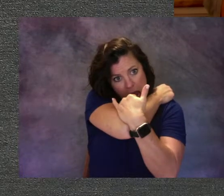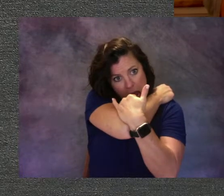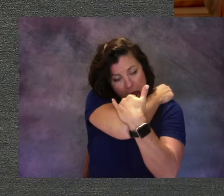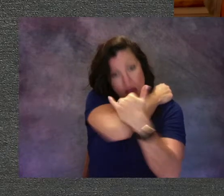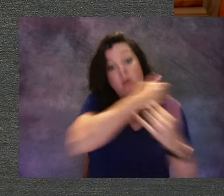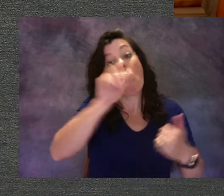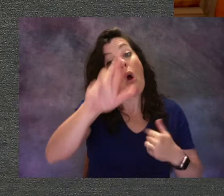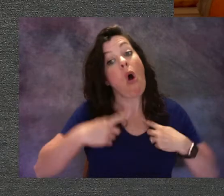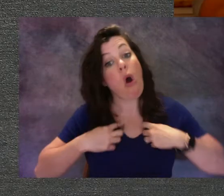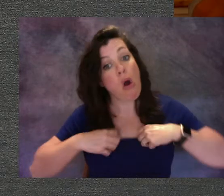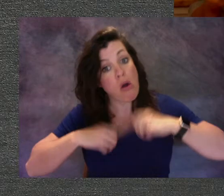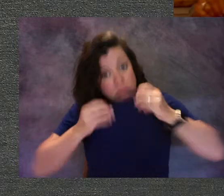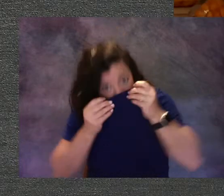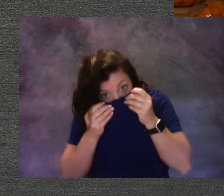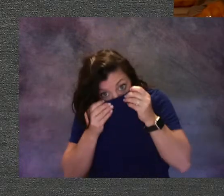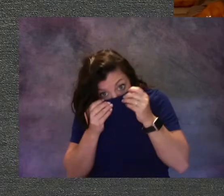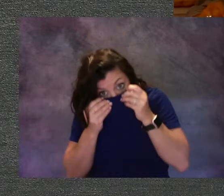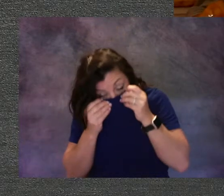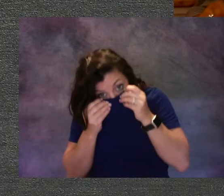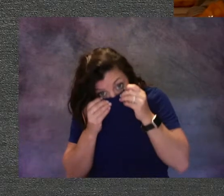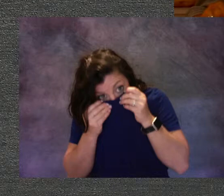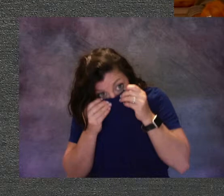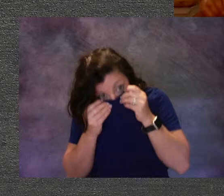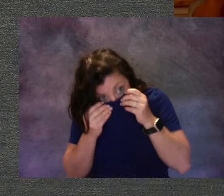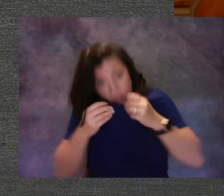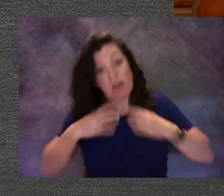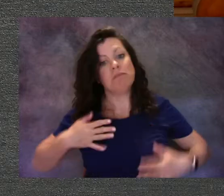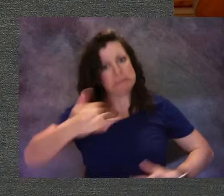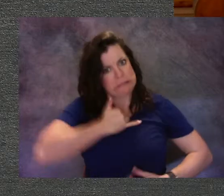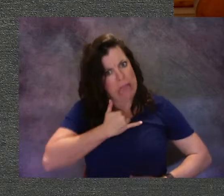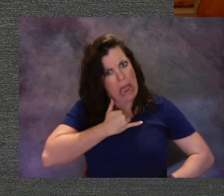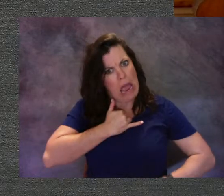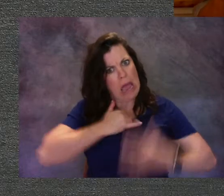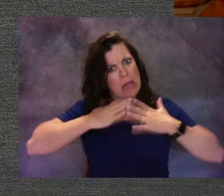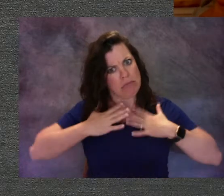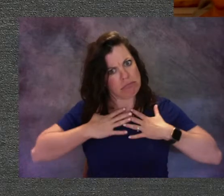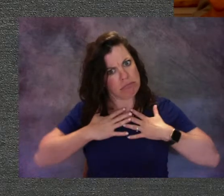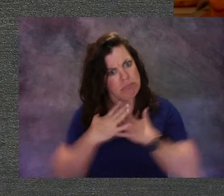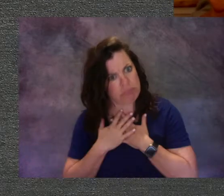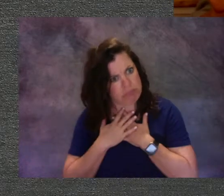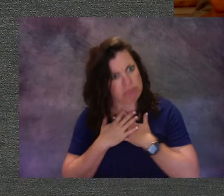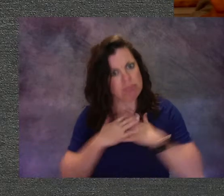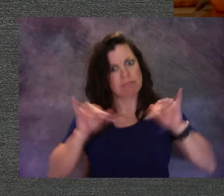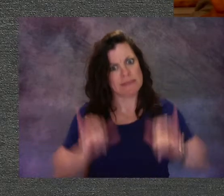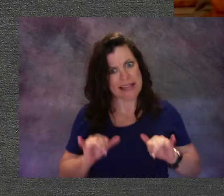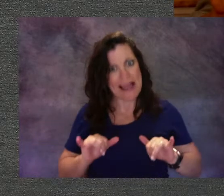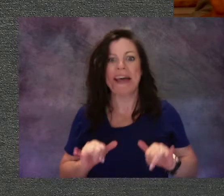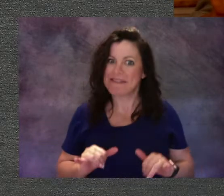[coughs] And you can hide your germs in there. Then your hands won't have any germs on them.